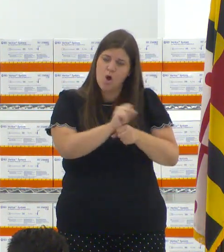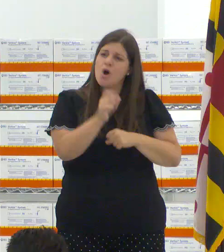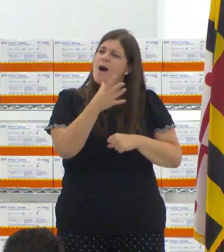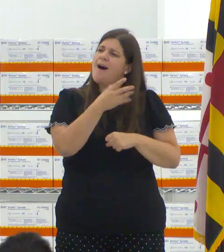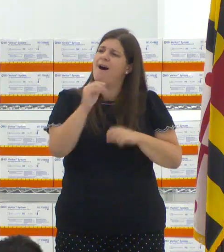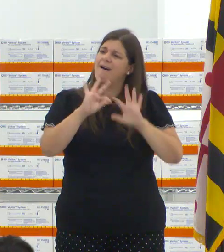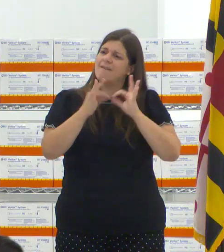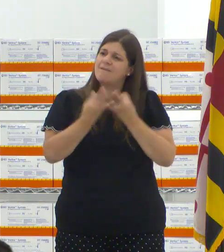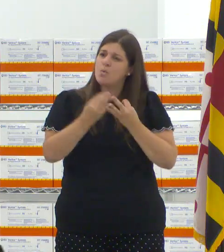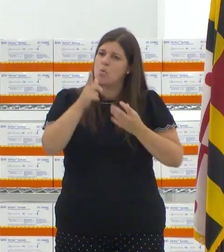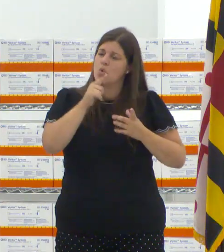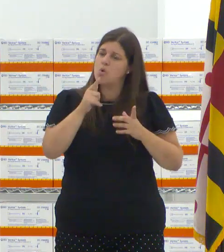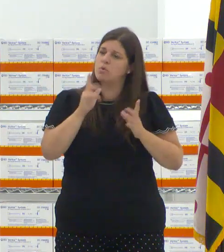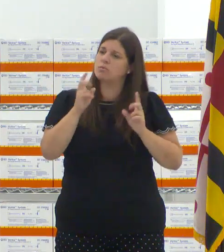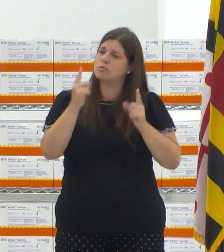We were glad to pat enter with you in this effort because we